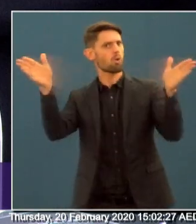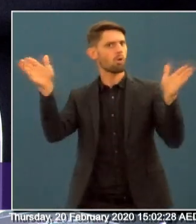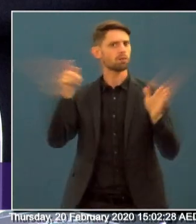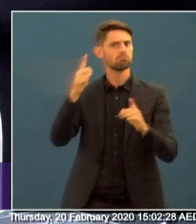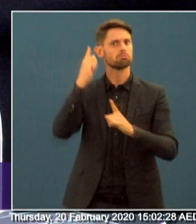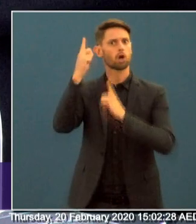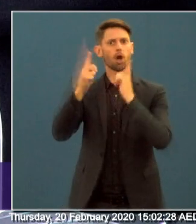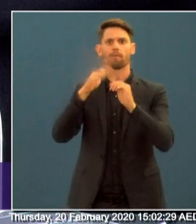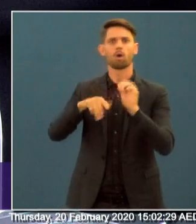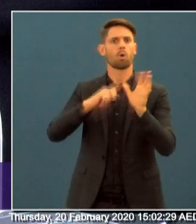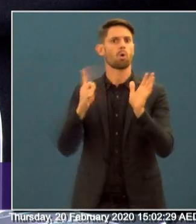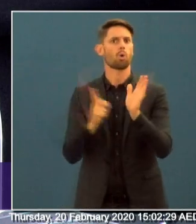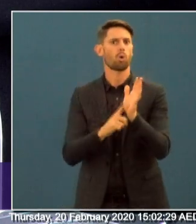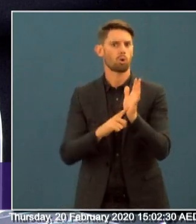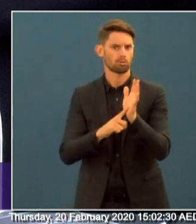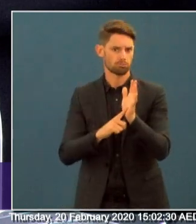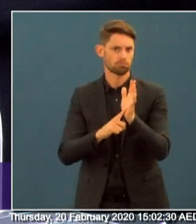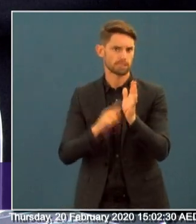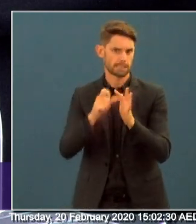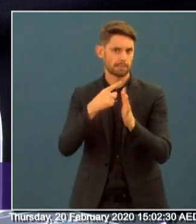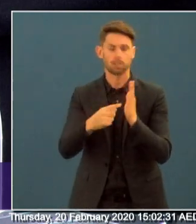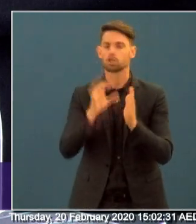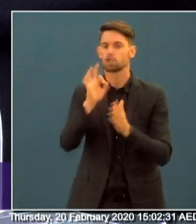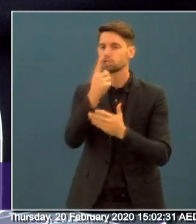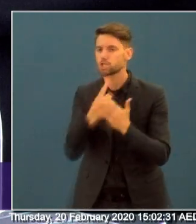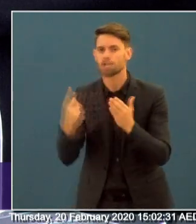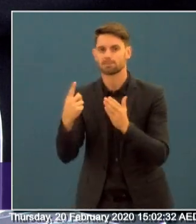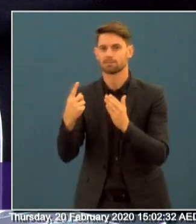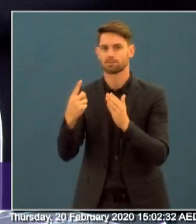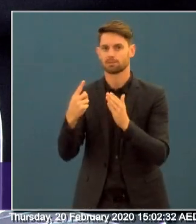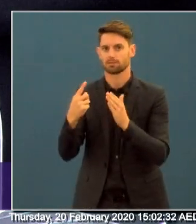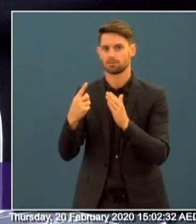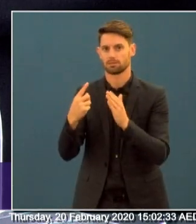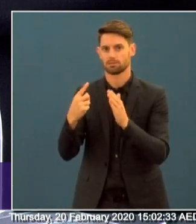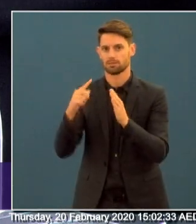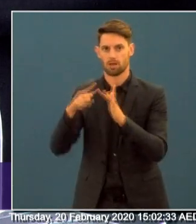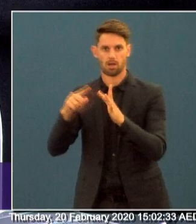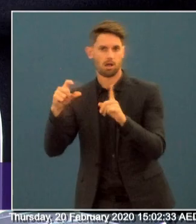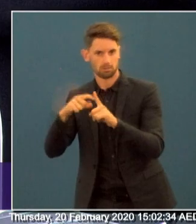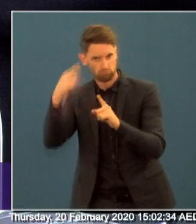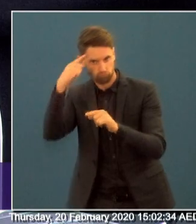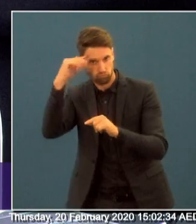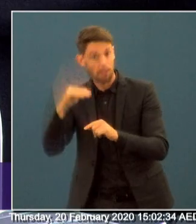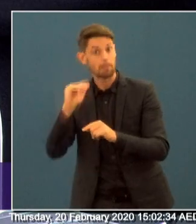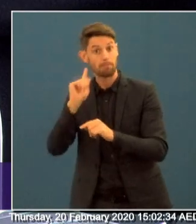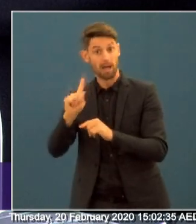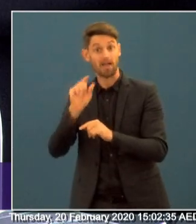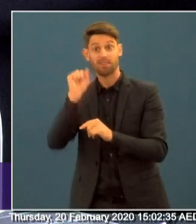not just intellectual disability, across a range of domains, but includes health. And the high-level principles would map